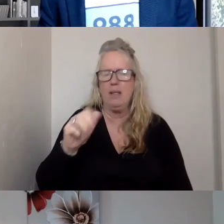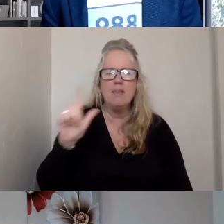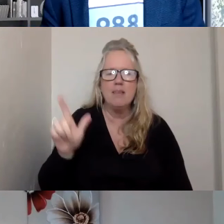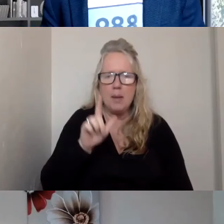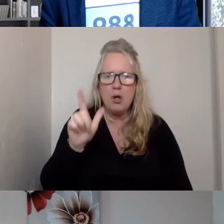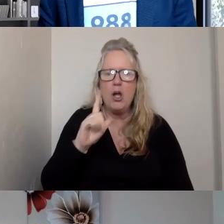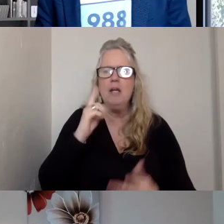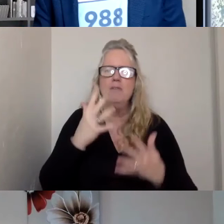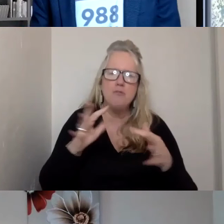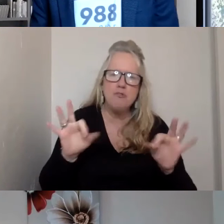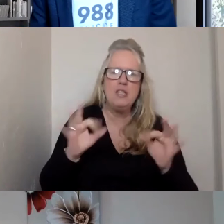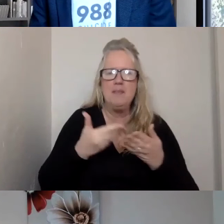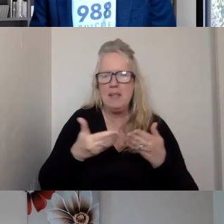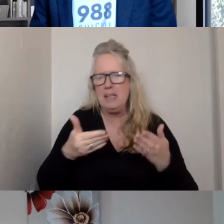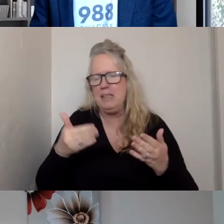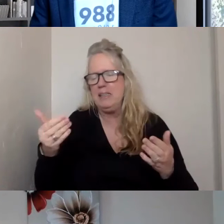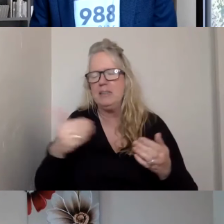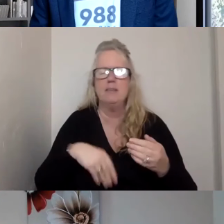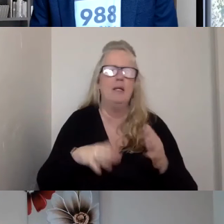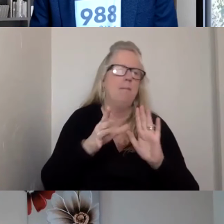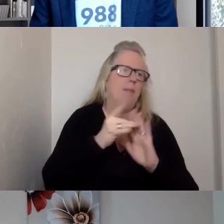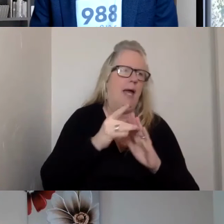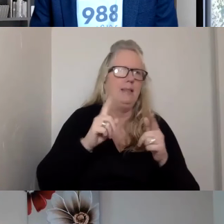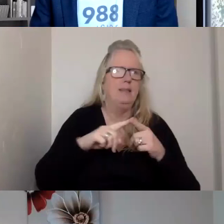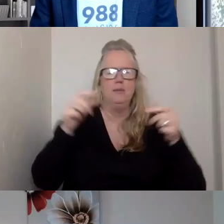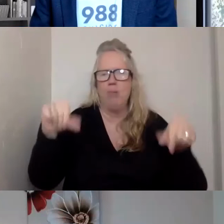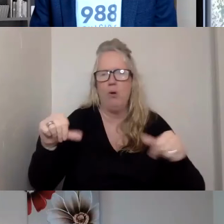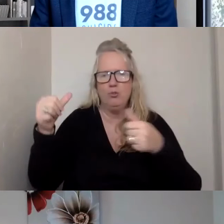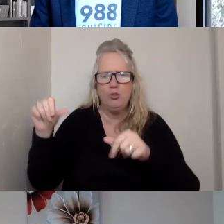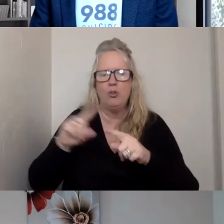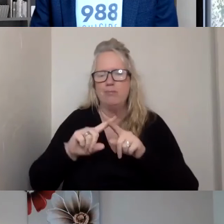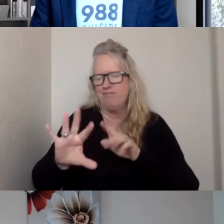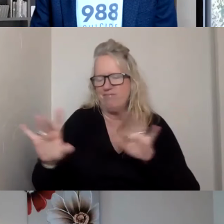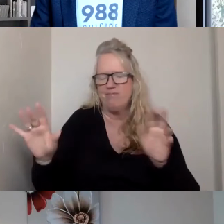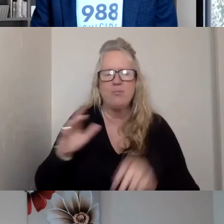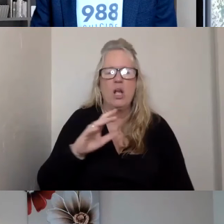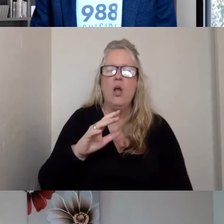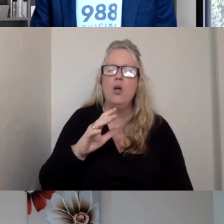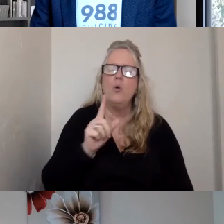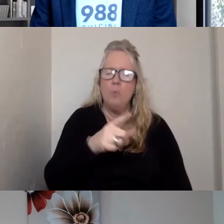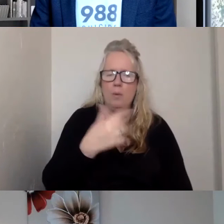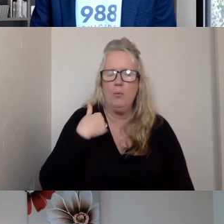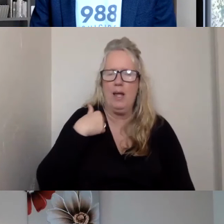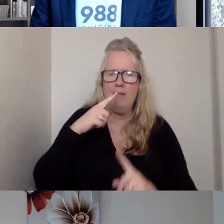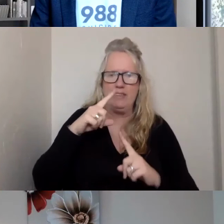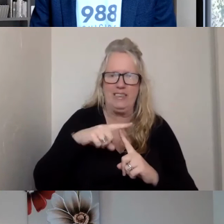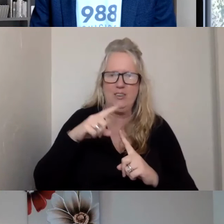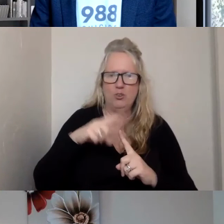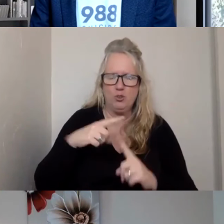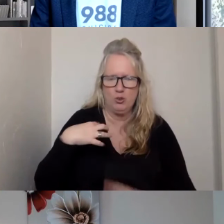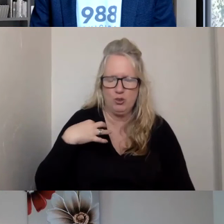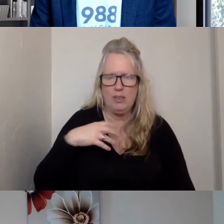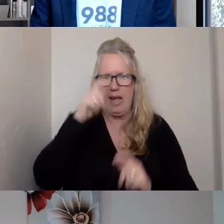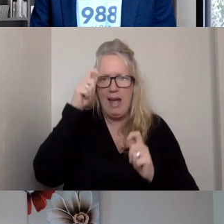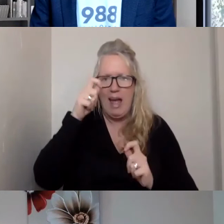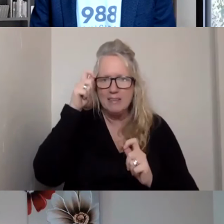MAGNETS AND THE RESOURCES AND THE T-SHIRTS AND THE HATS AND THE